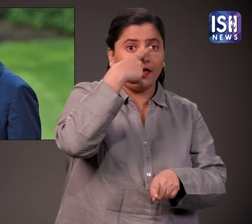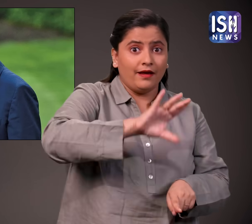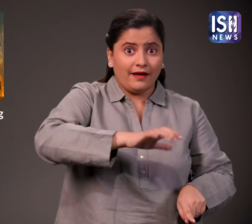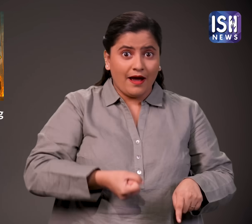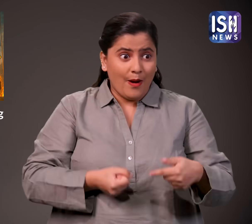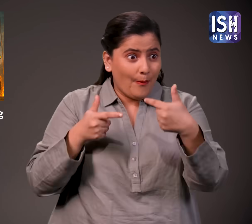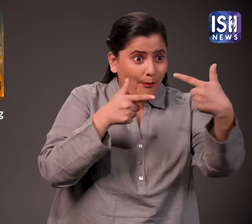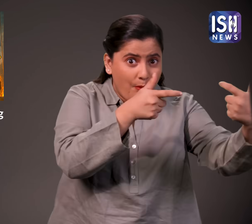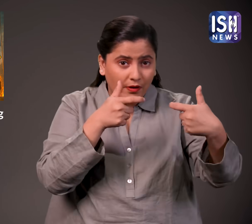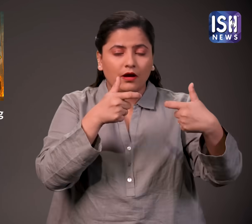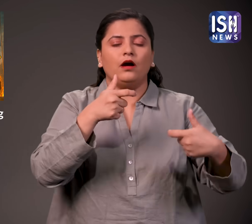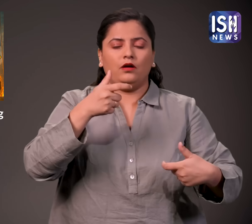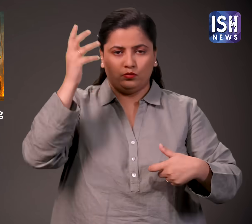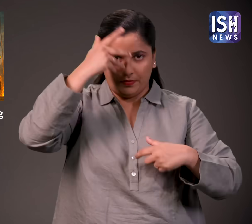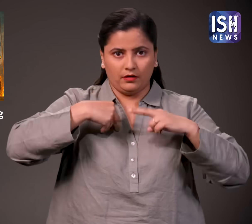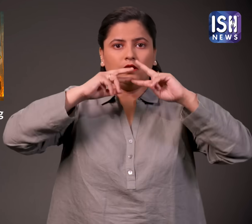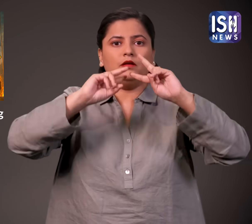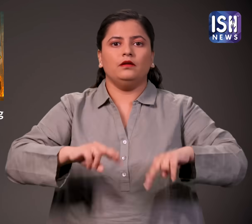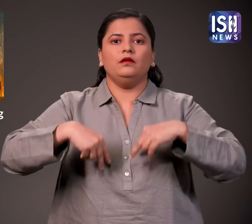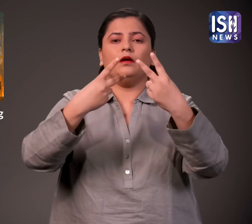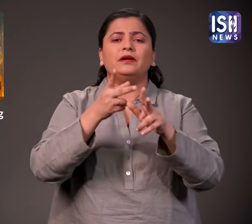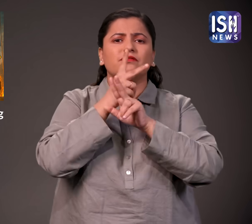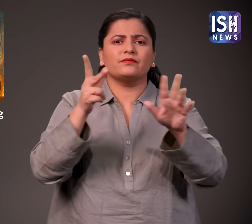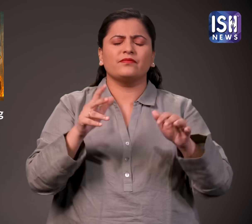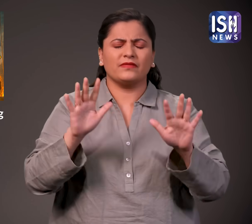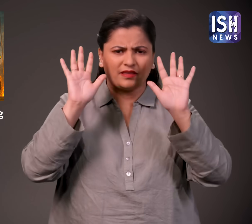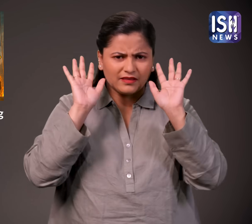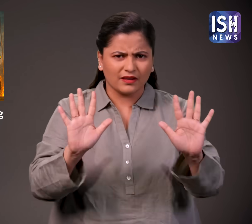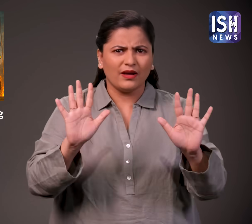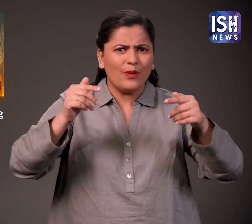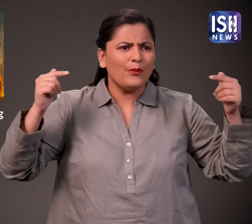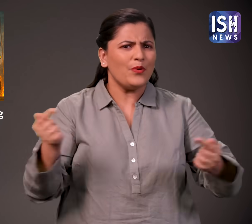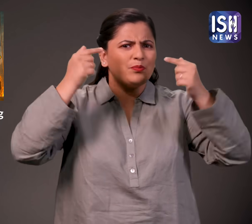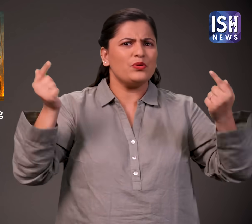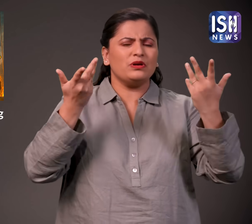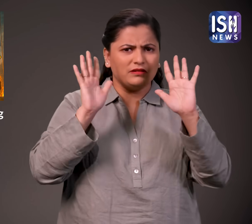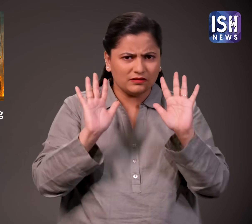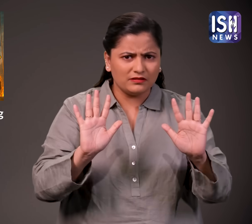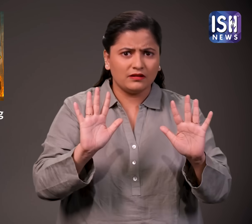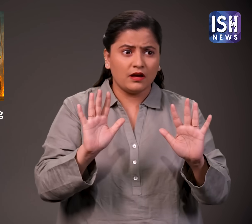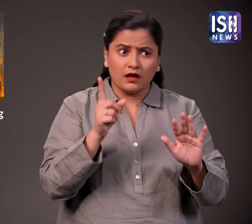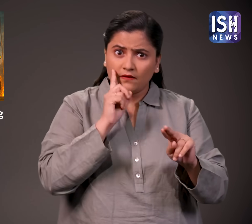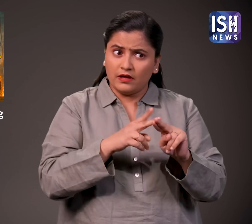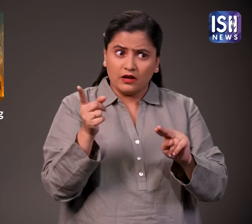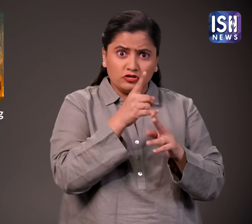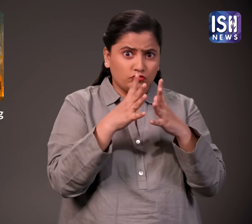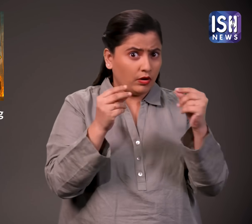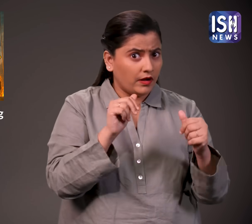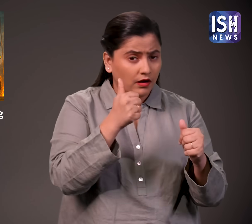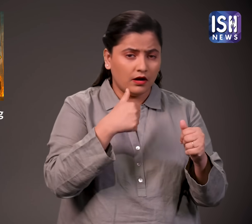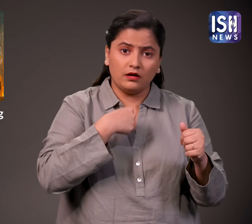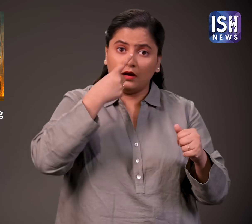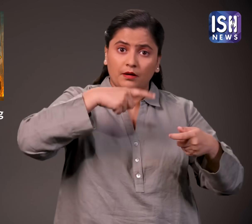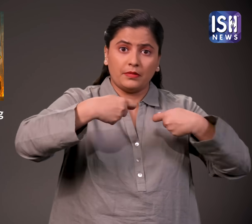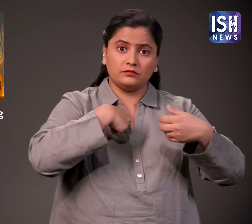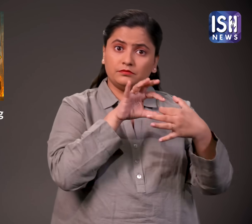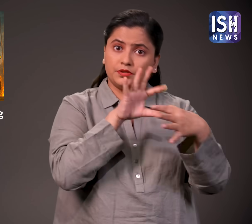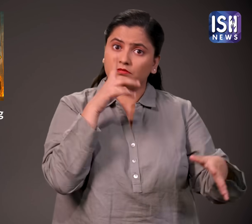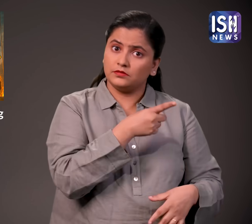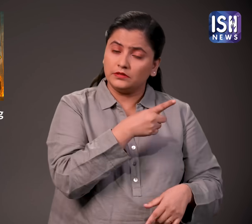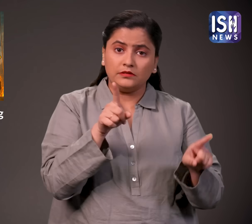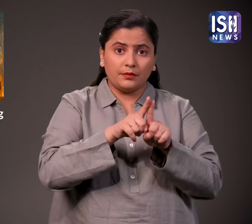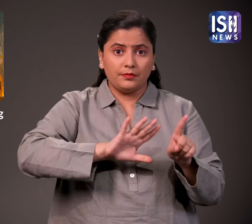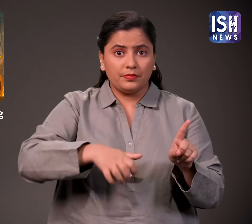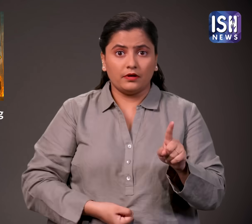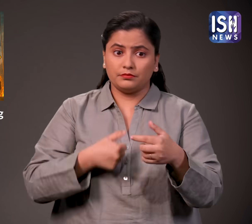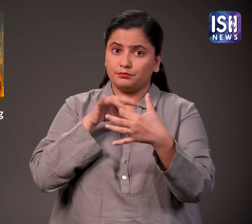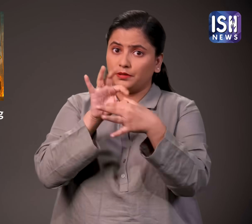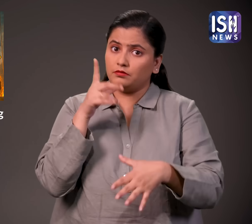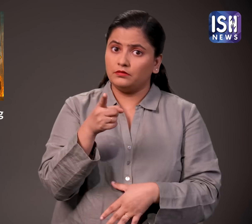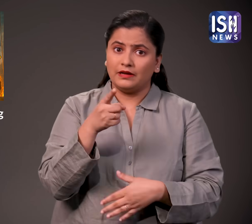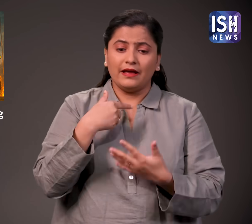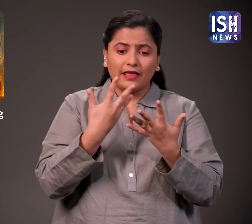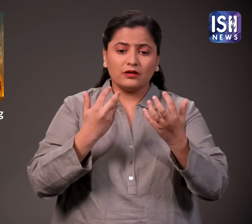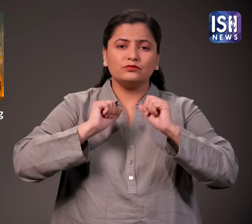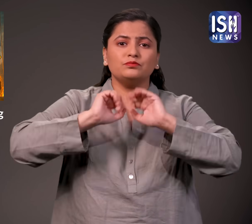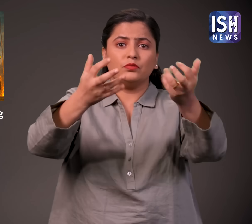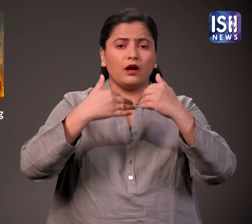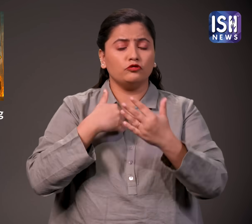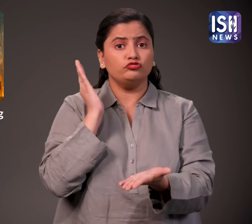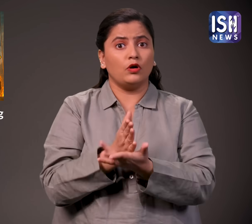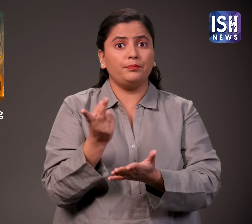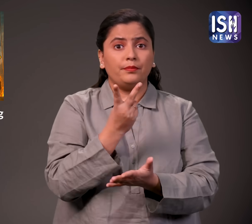Trump warned Thailand and Combodia that the U.S. may halt trade deals with both countries if the war doesn’t stop.